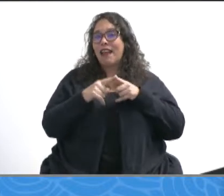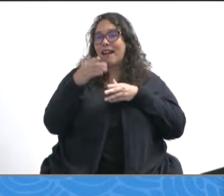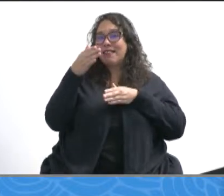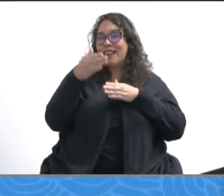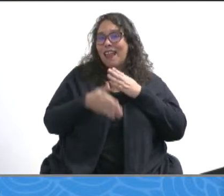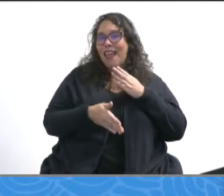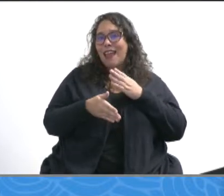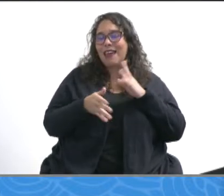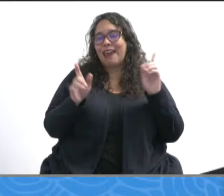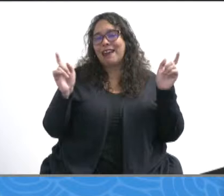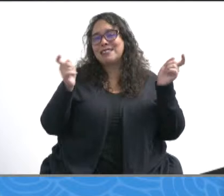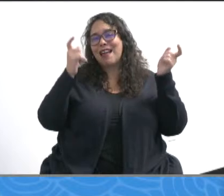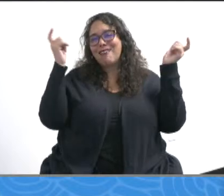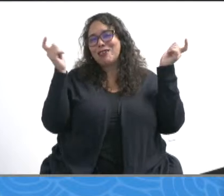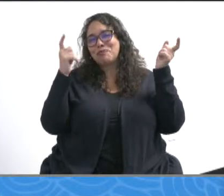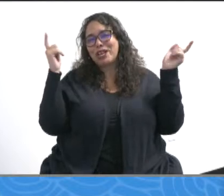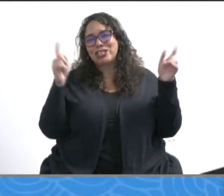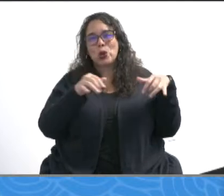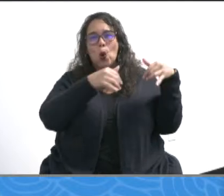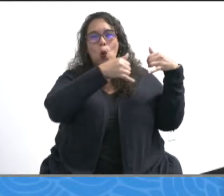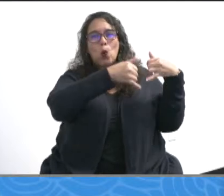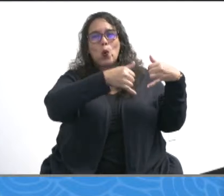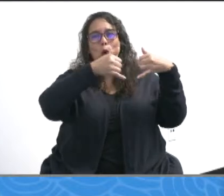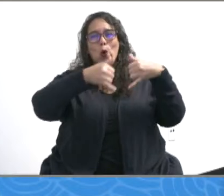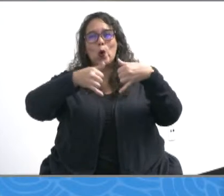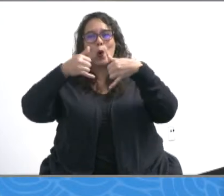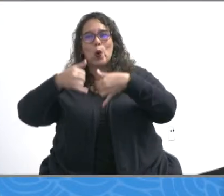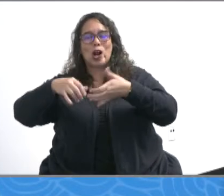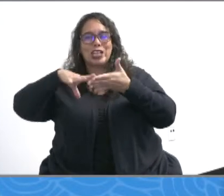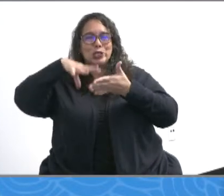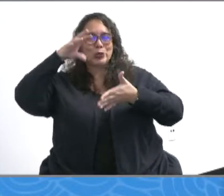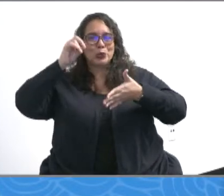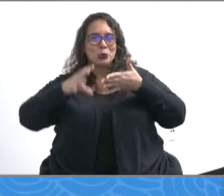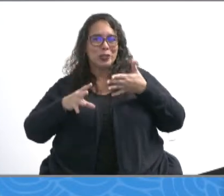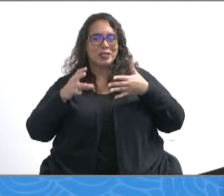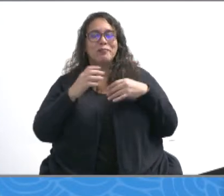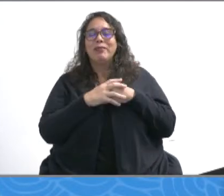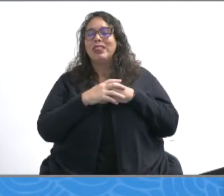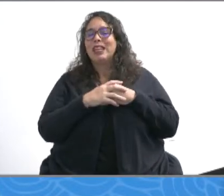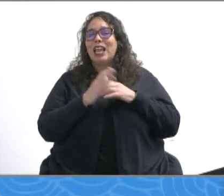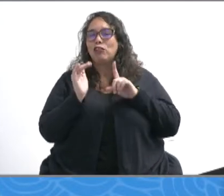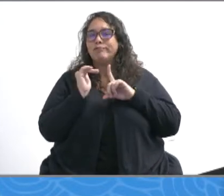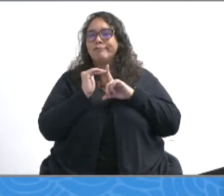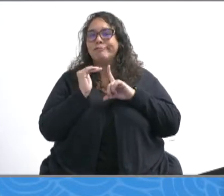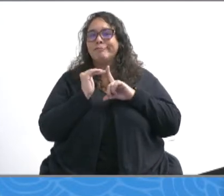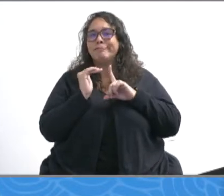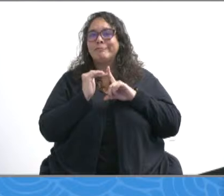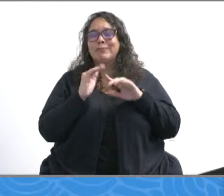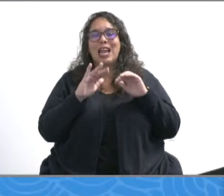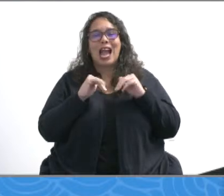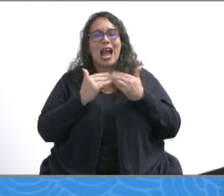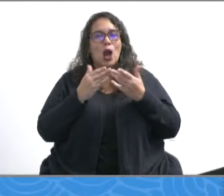for the work that some of our students have done, and a reminder of how you can continue to be engaged,